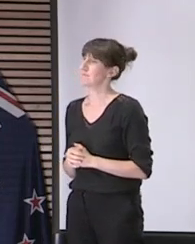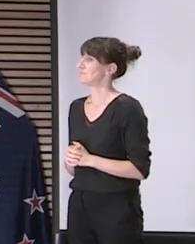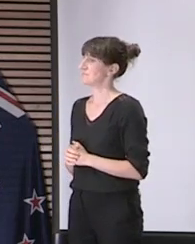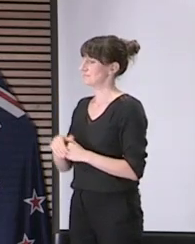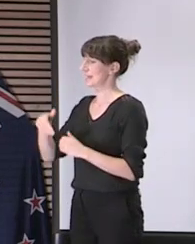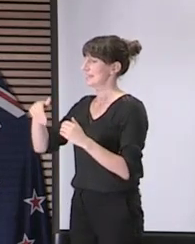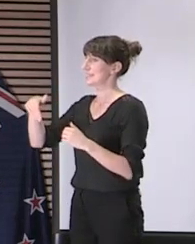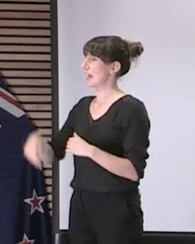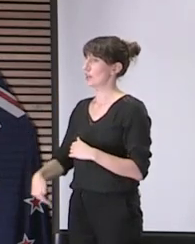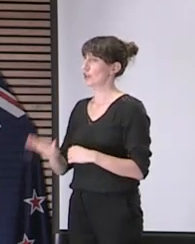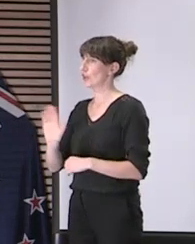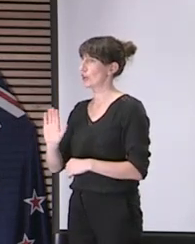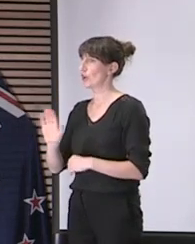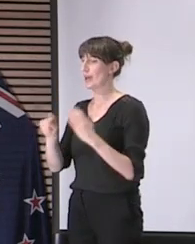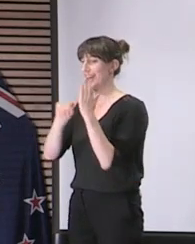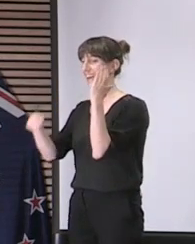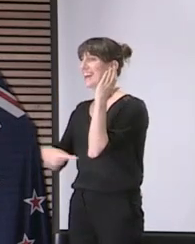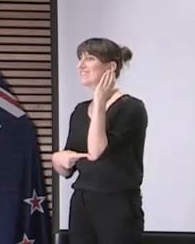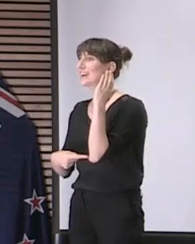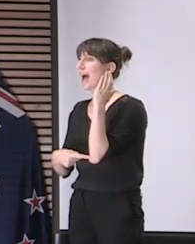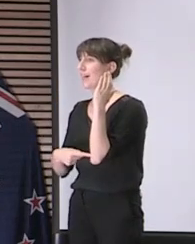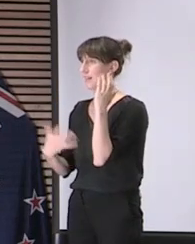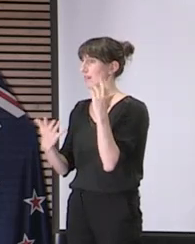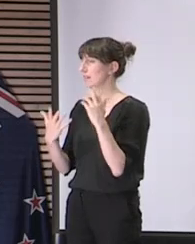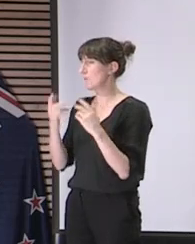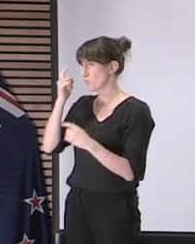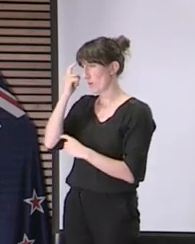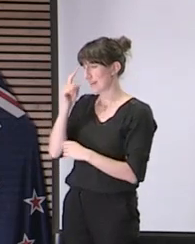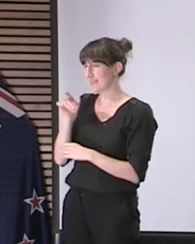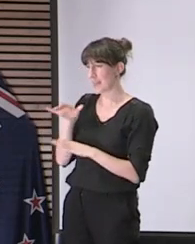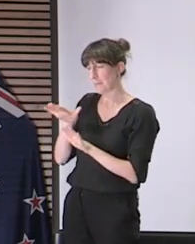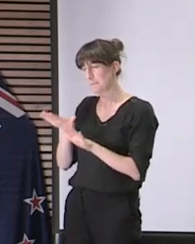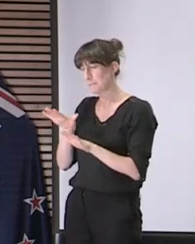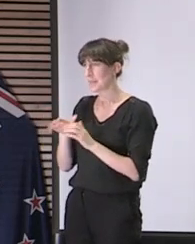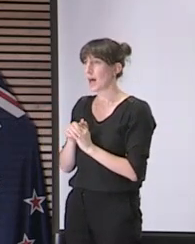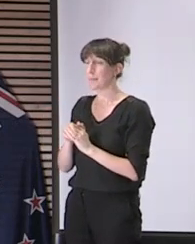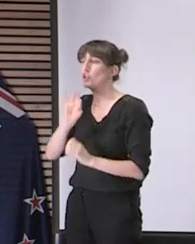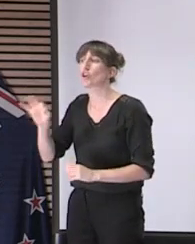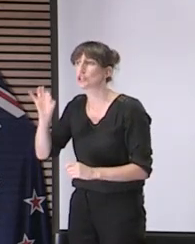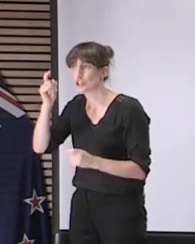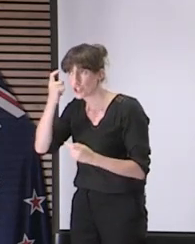Southern DHB? Not at the Southern DHB, there was a question about staffing